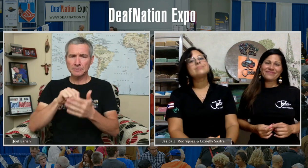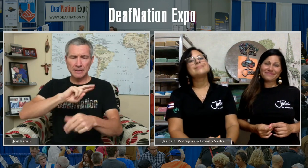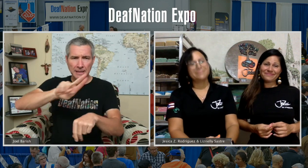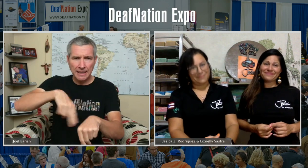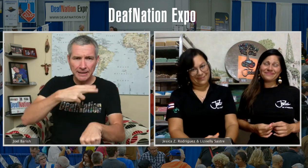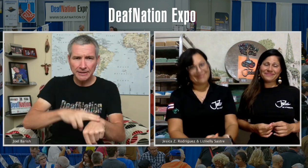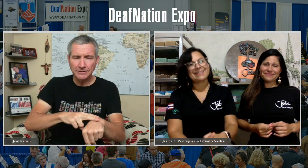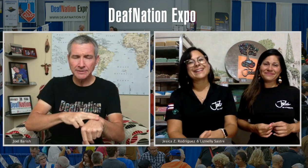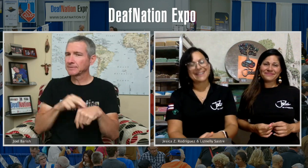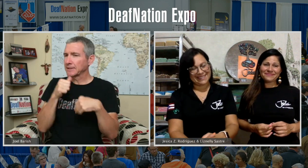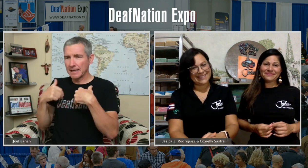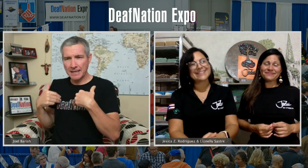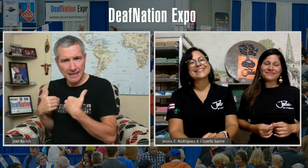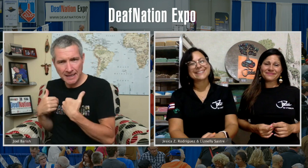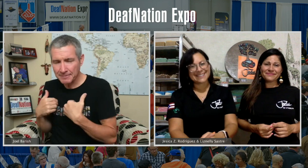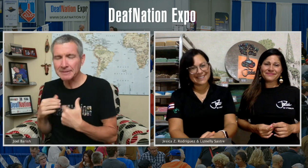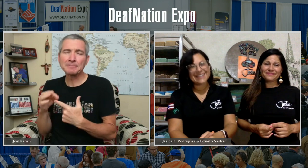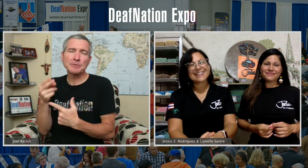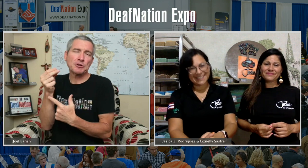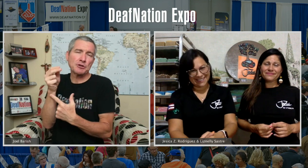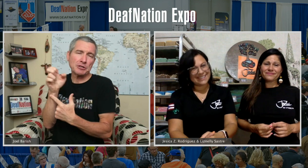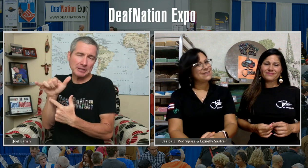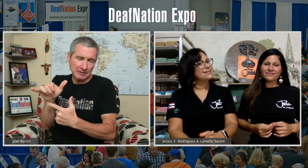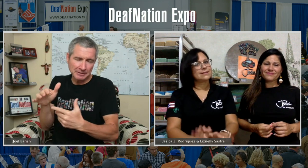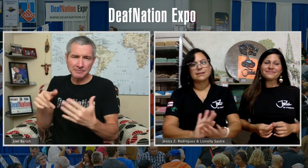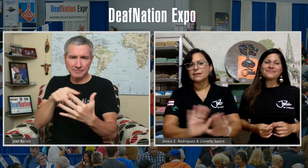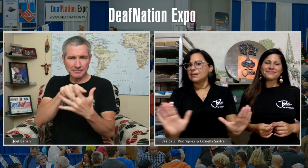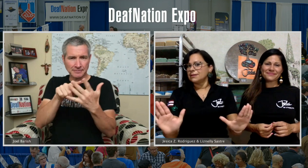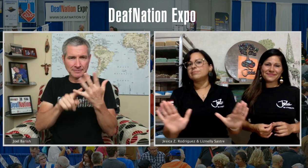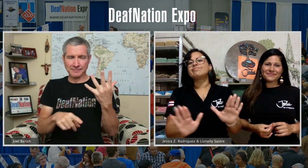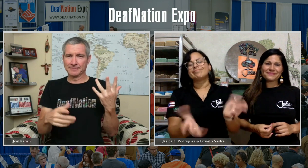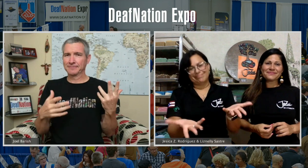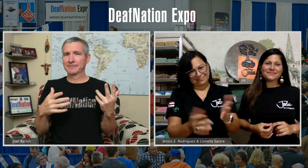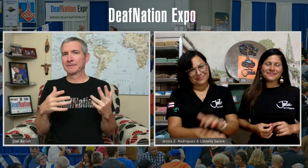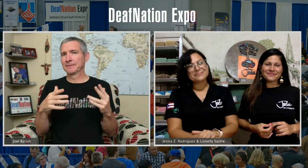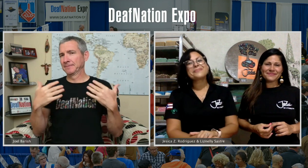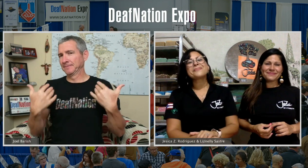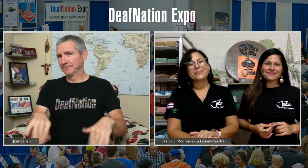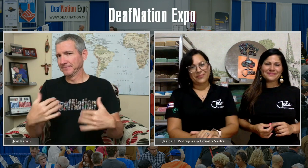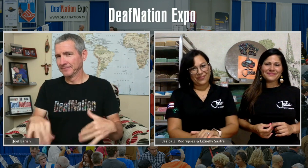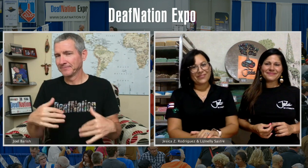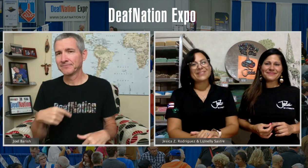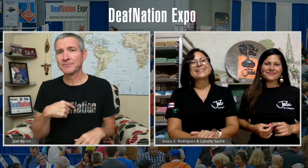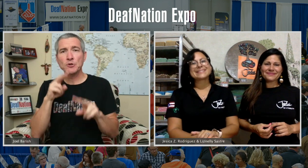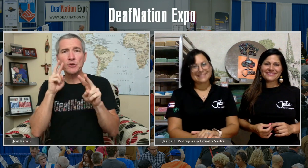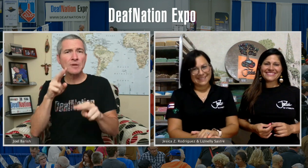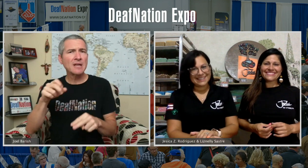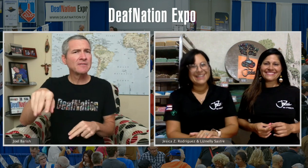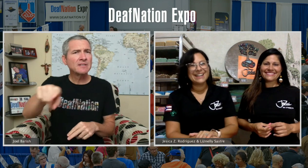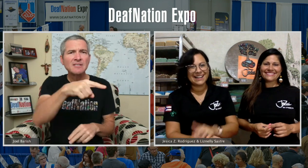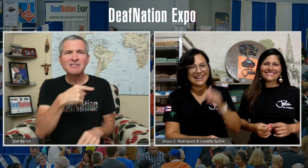I’m impressed you’re all natural, not animals, except for honey. Wow. I look forward to it.